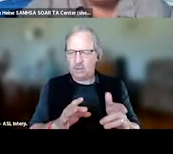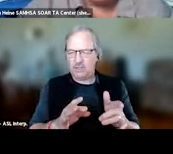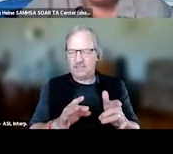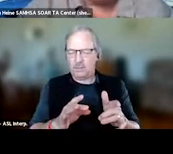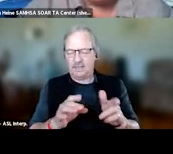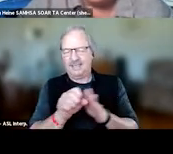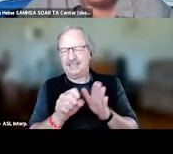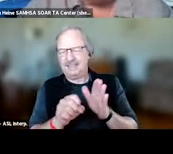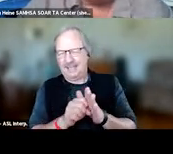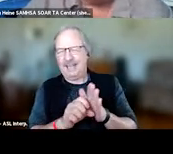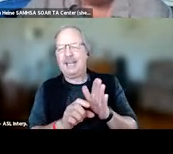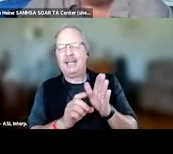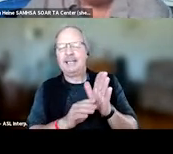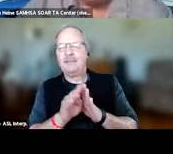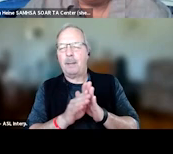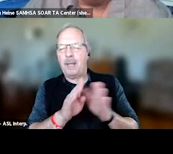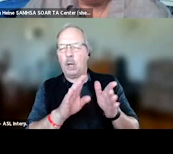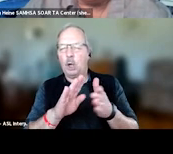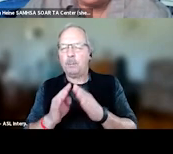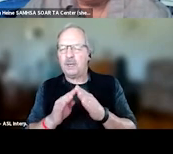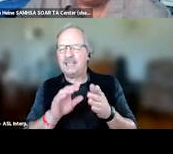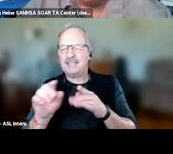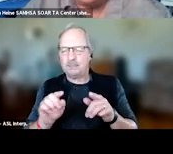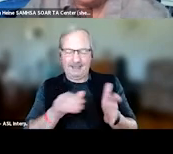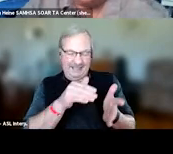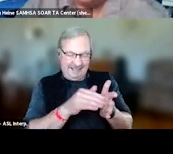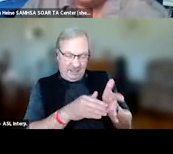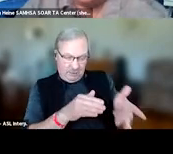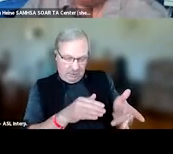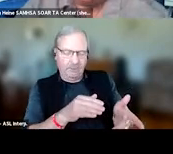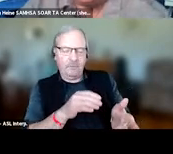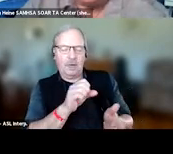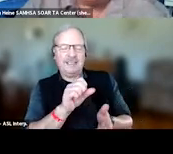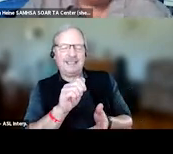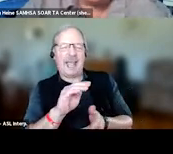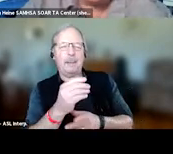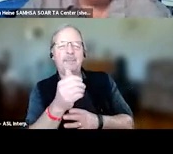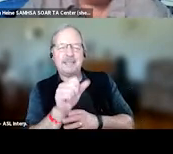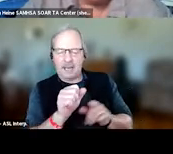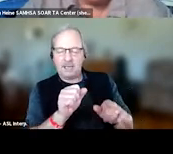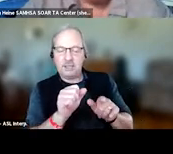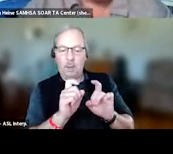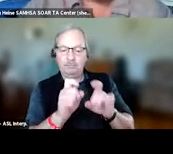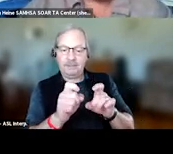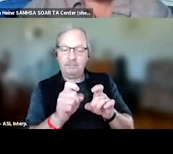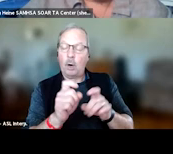and Community Systems Development at the Center for Mental Health Services at SAMHSA, who will give our welcome today, Doreen.